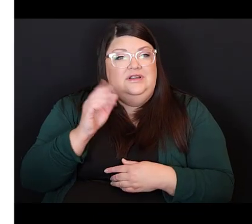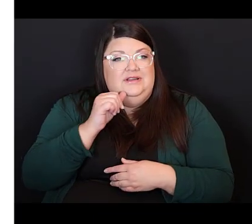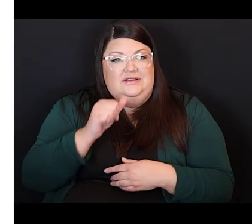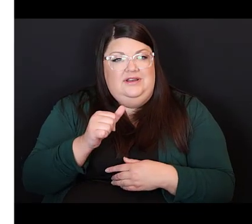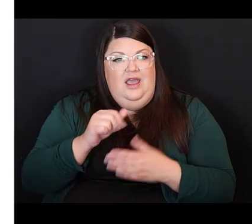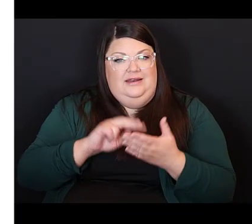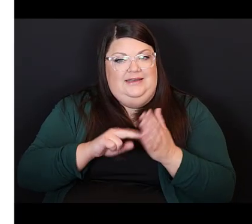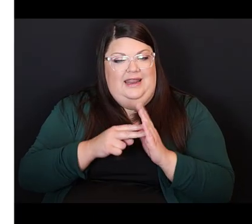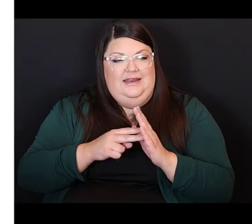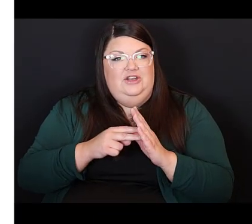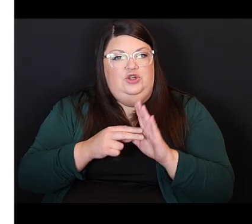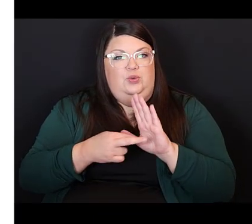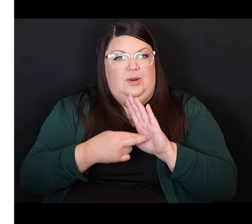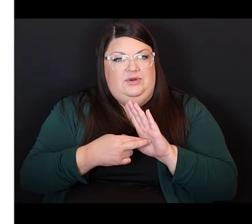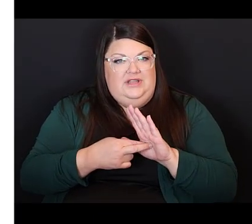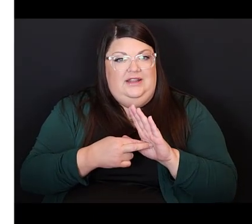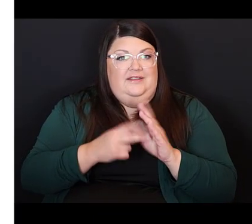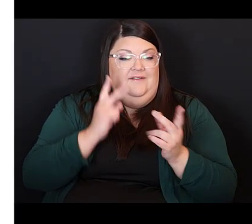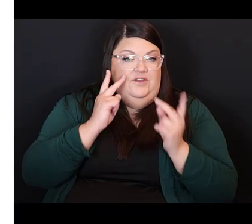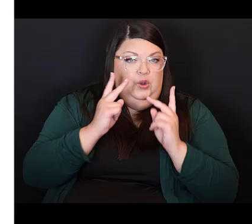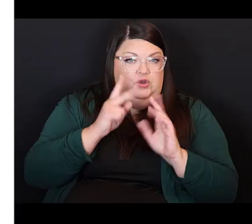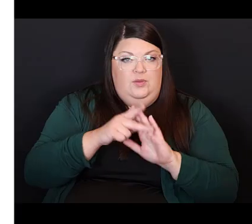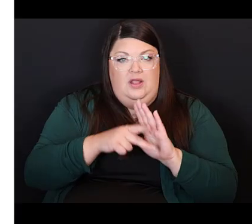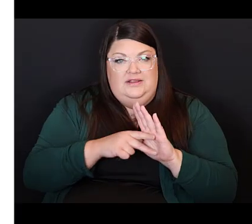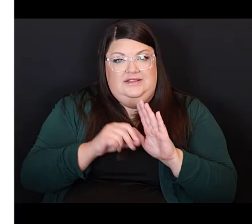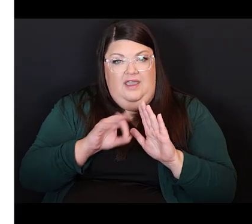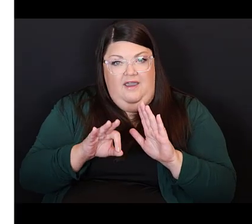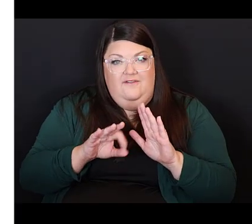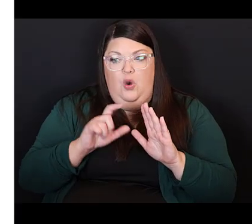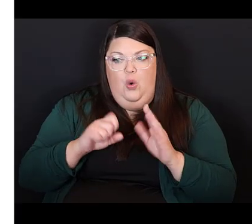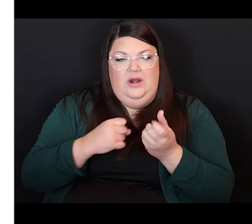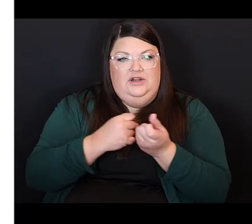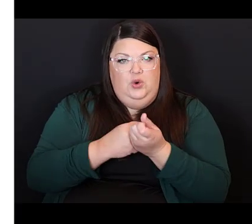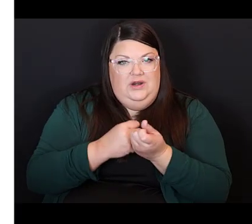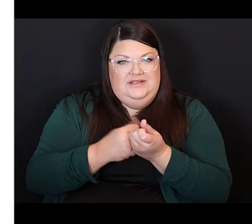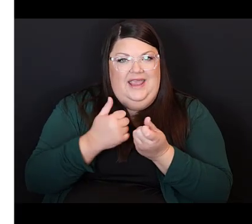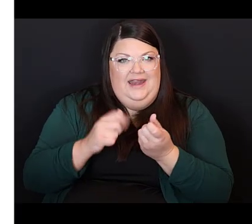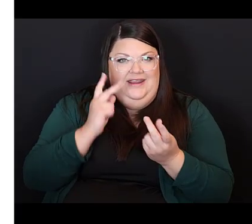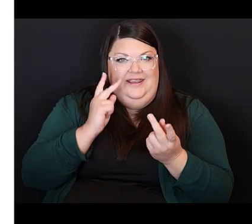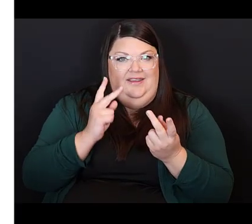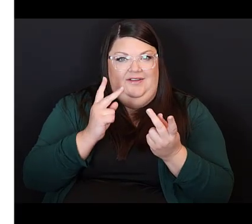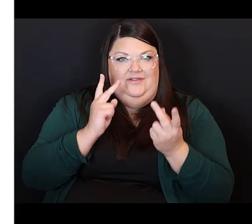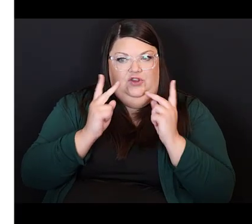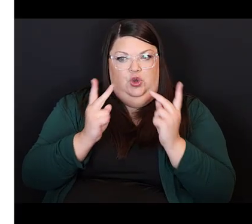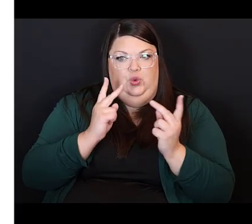This presentation is not intended to represent the views or policy of or be an endorsement of